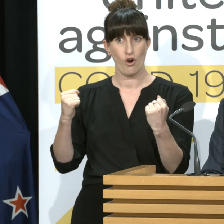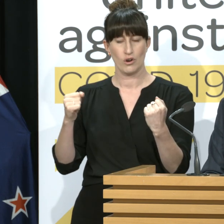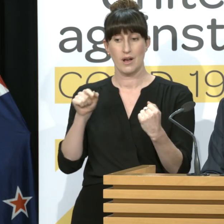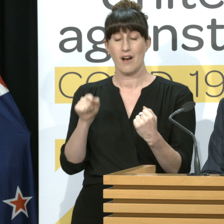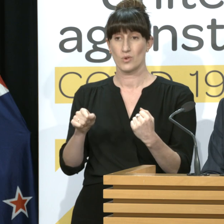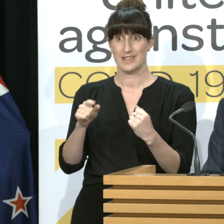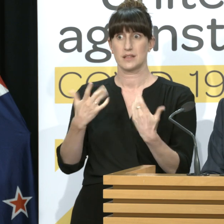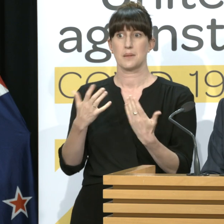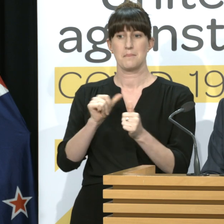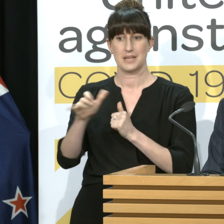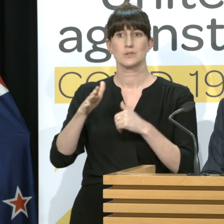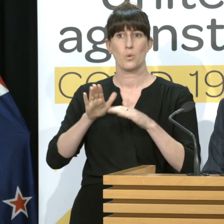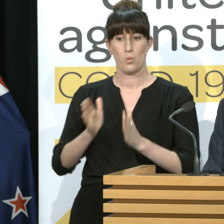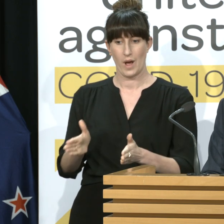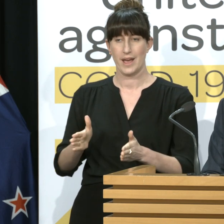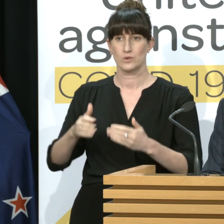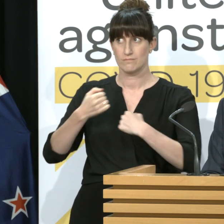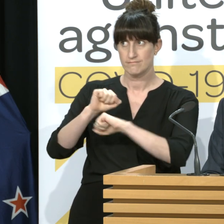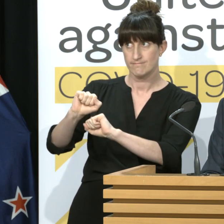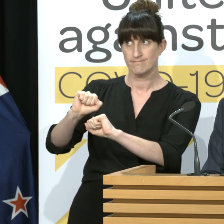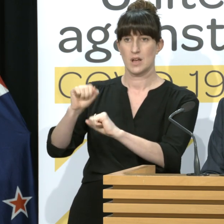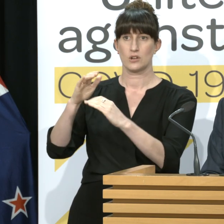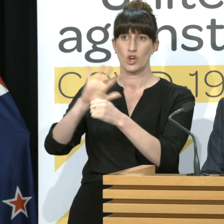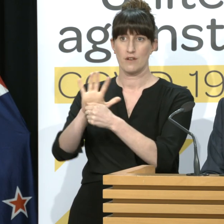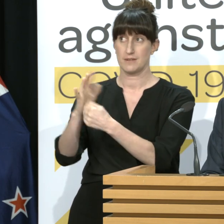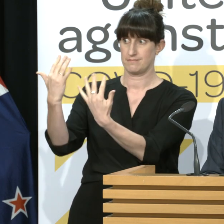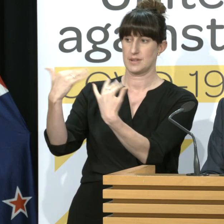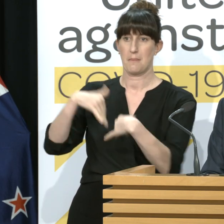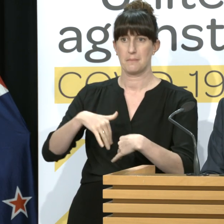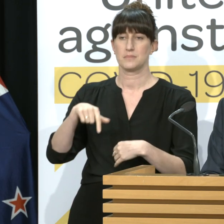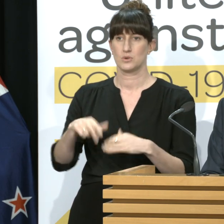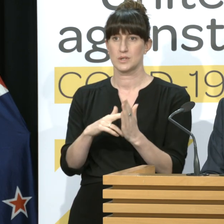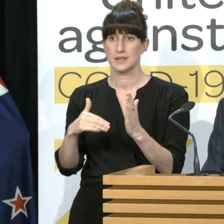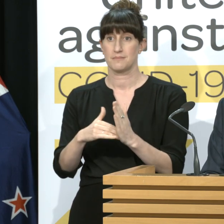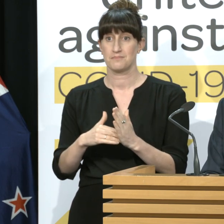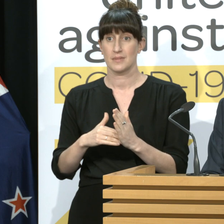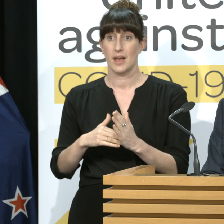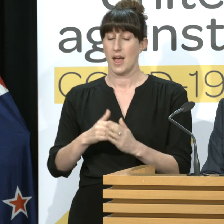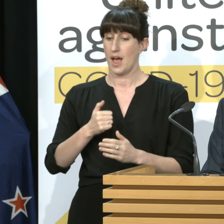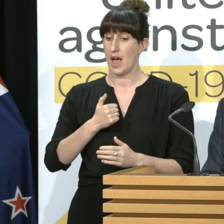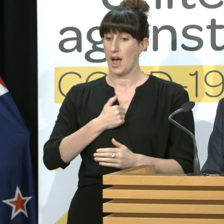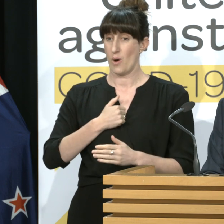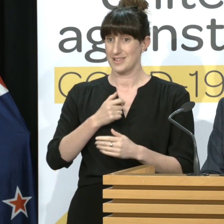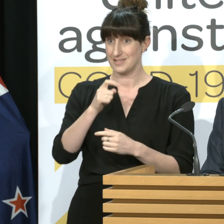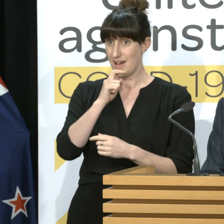of defense against COVID-19. We have mandatory testing of all border staff in place, those staff who are working